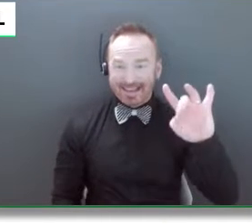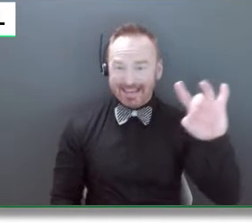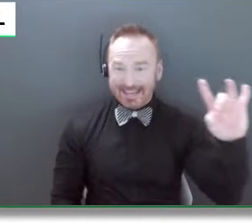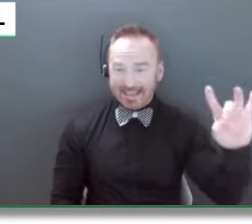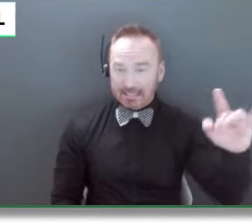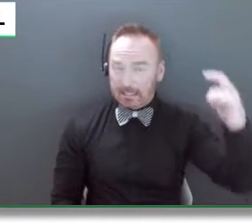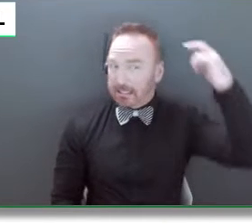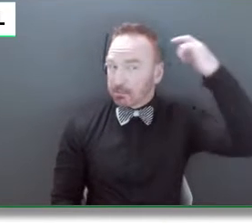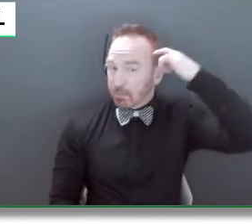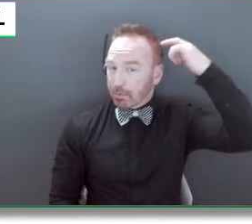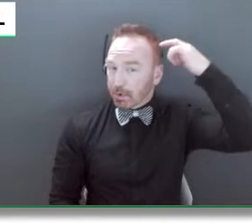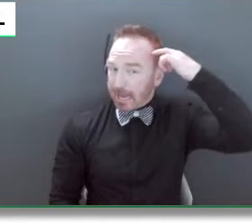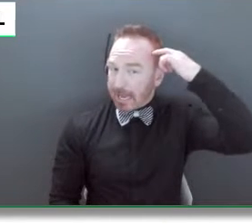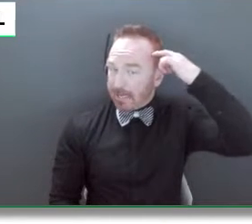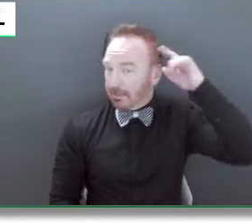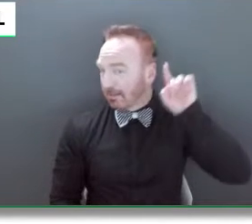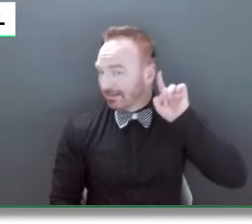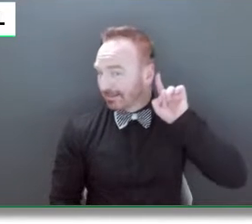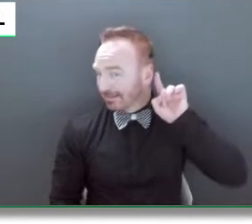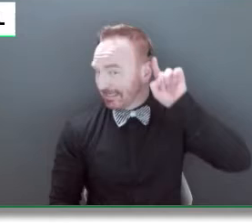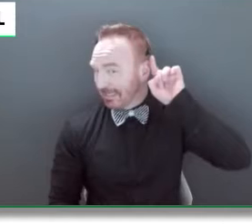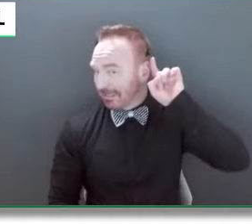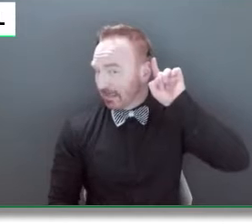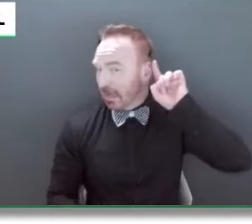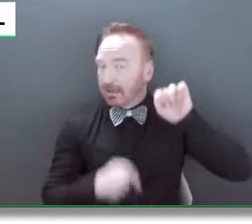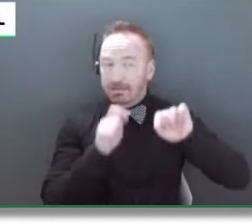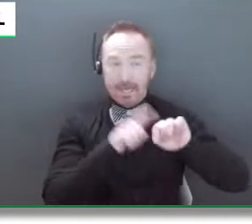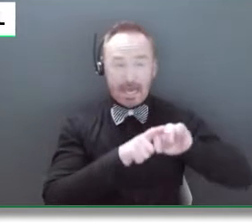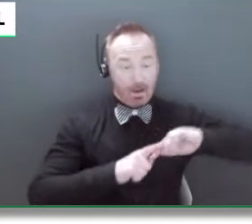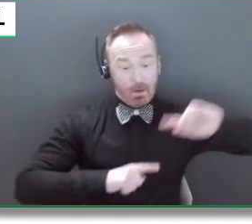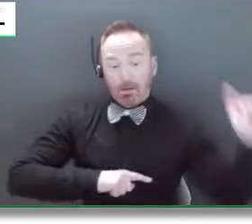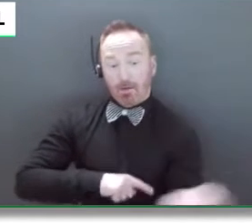losing the ability to golf and is now able to move around and be supported by